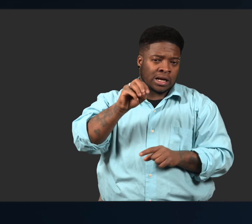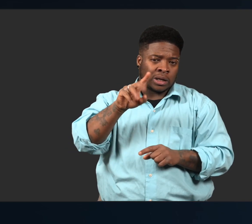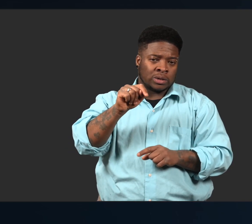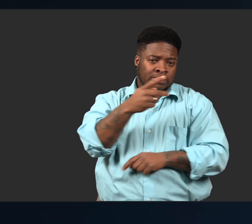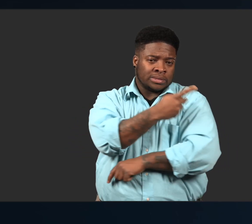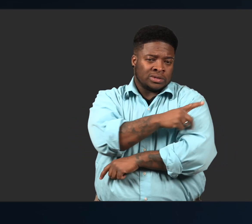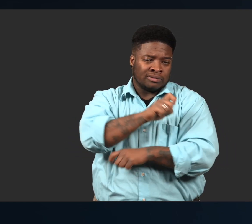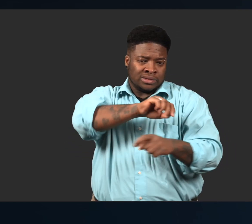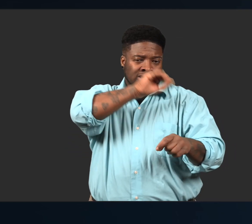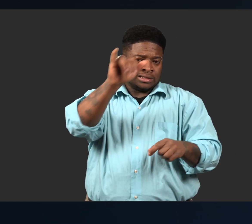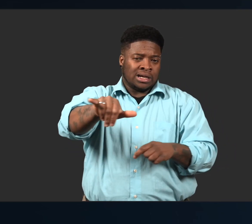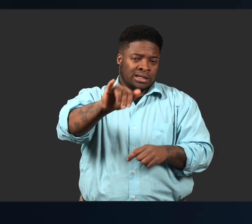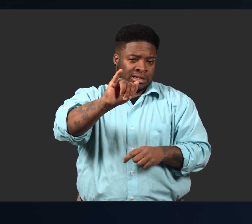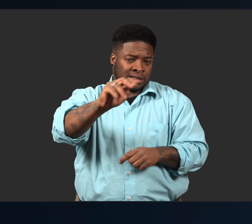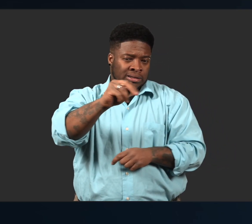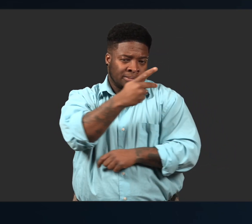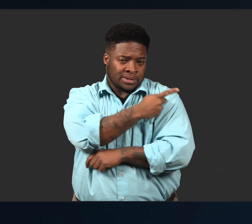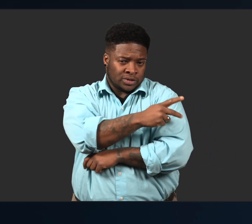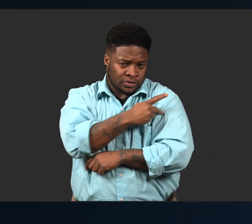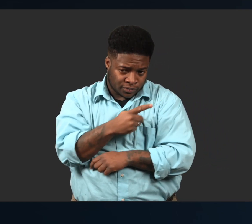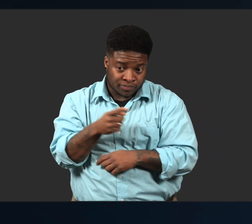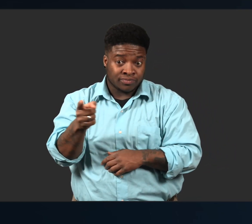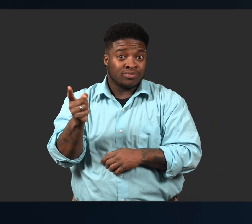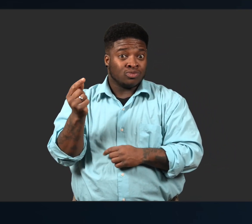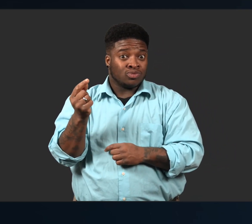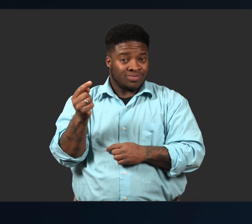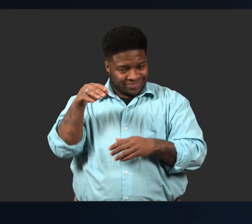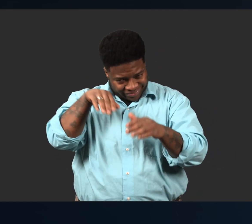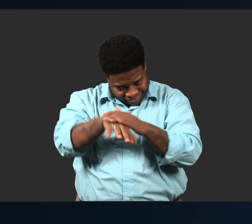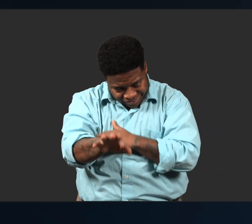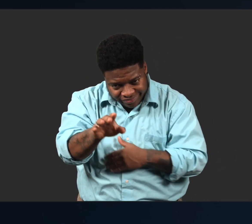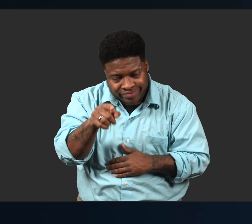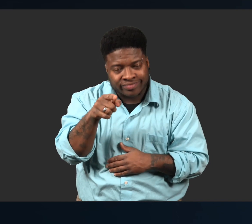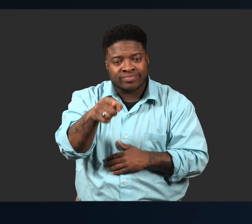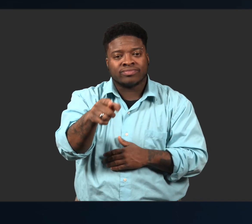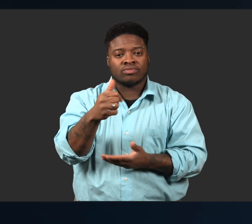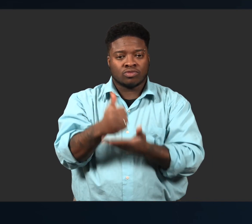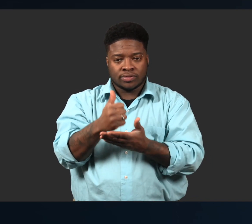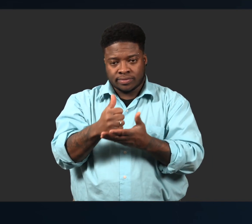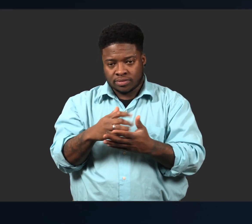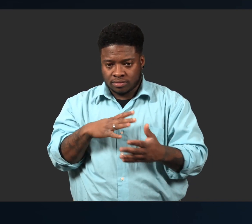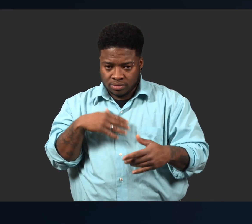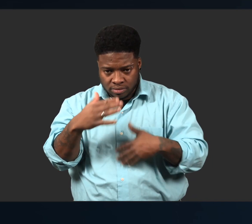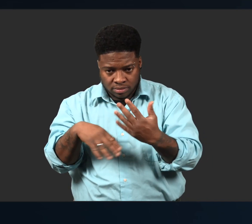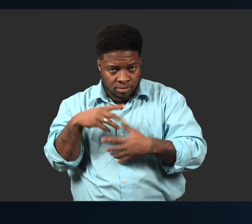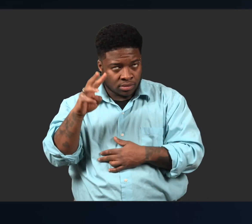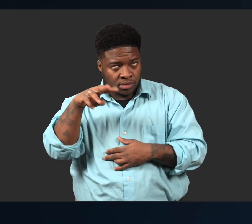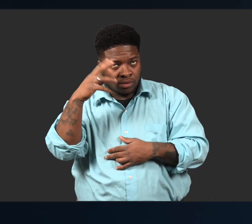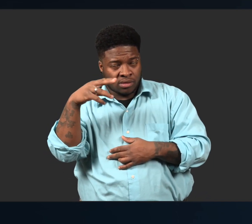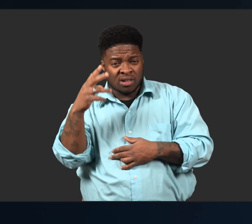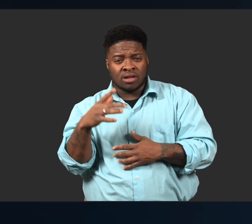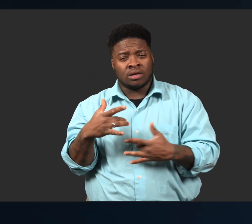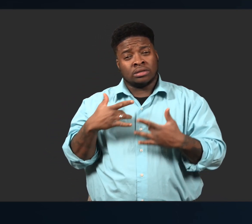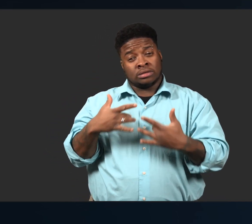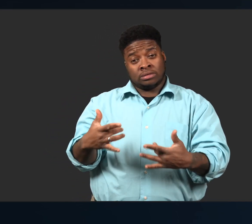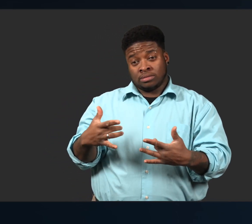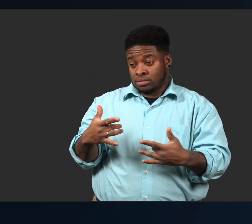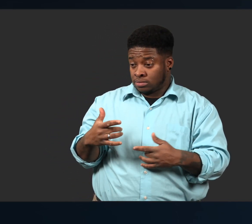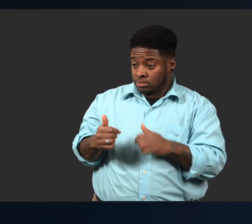join an inpatient treatment program. Alice reluctantly enters the treatment program.